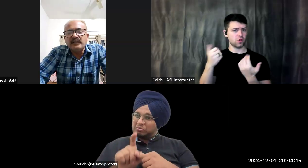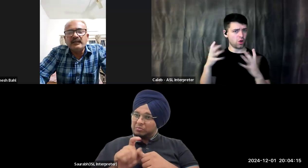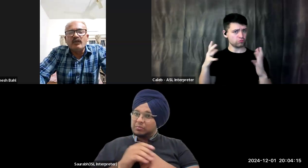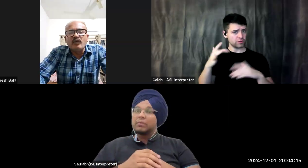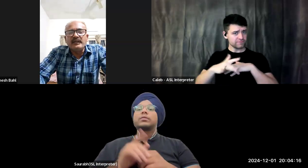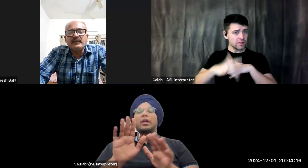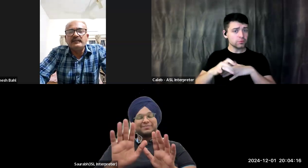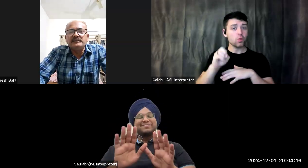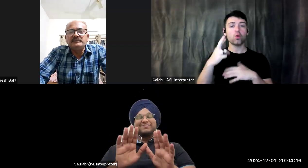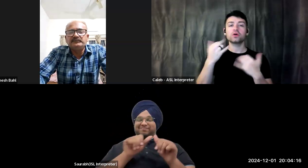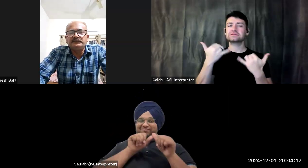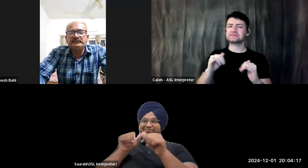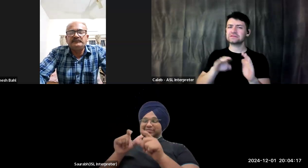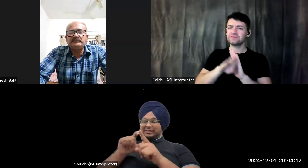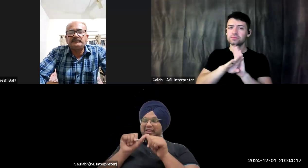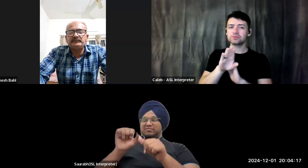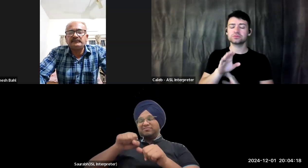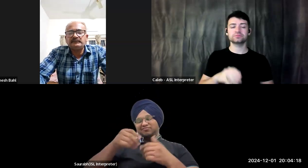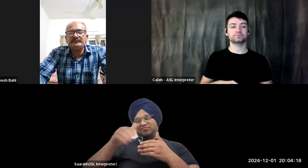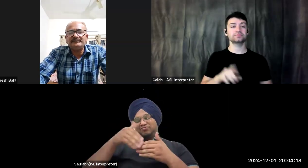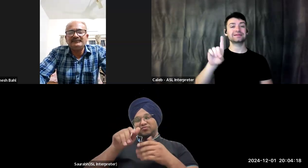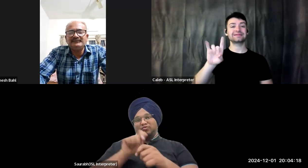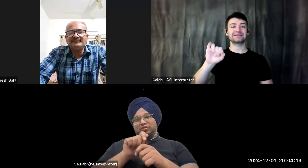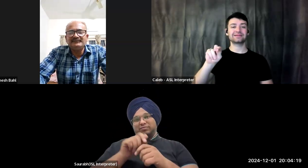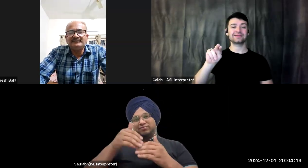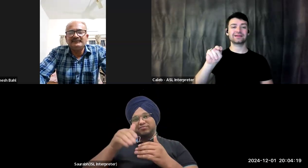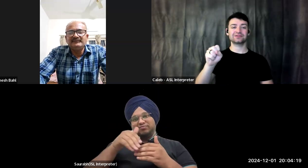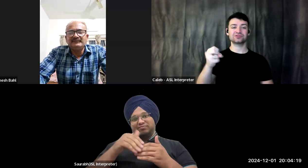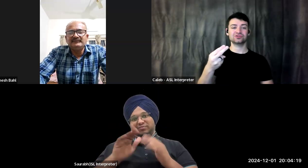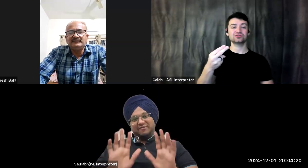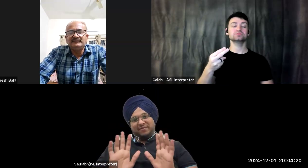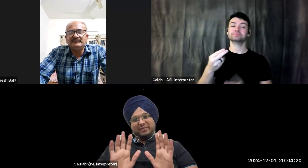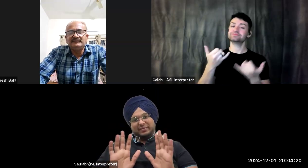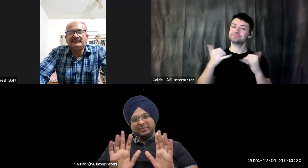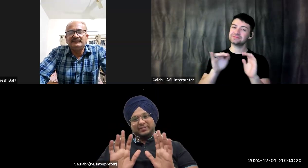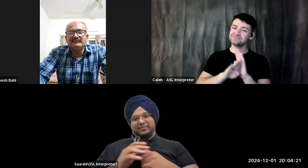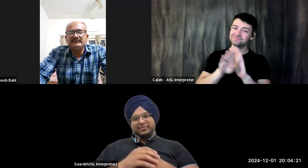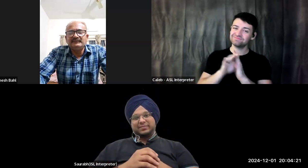[Dinesh speaking] They are still under development.